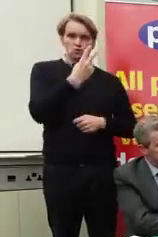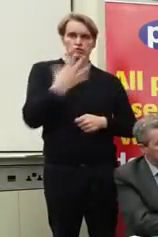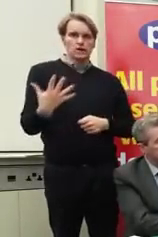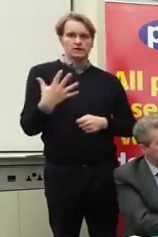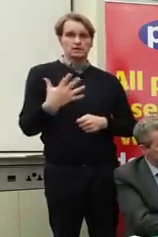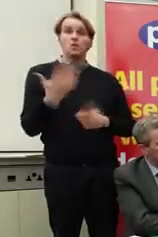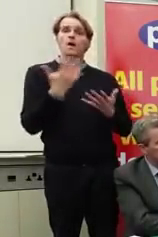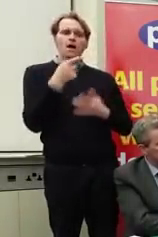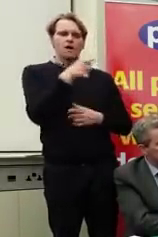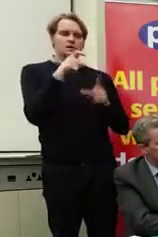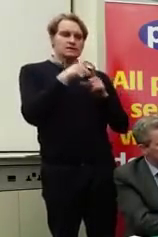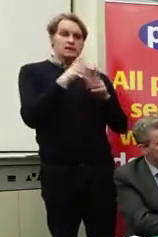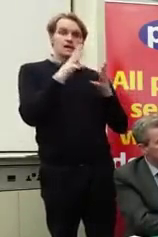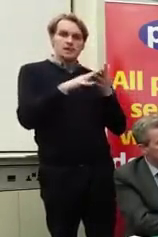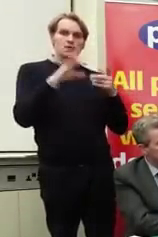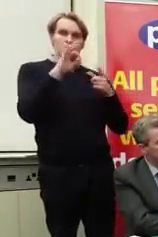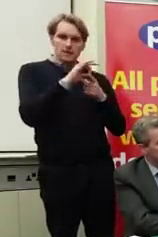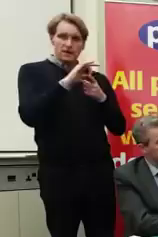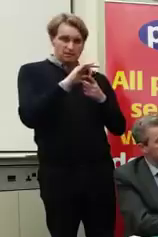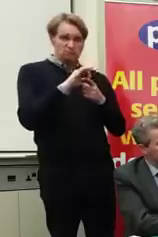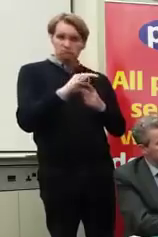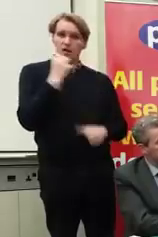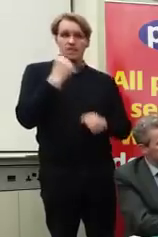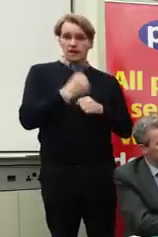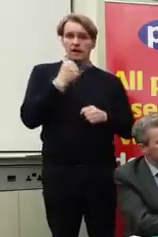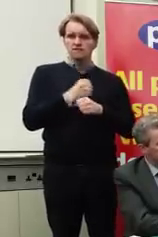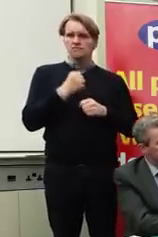where the government at the high cost to the taxpayer defended those decisions